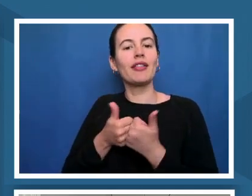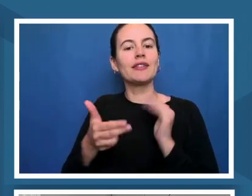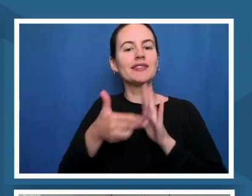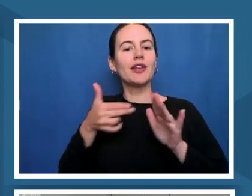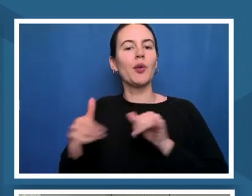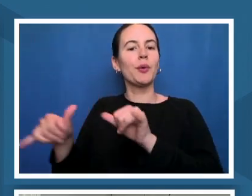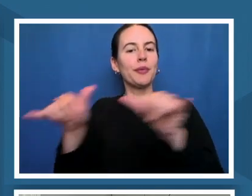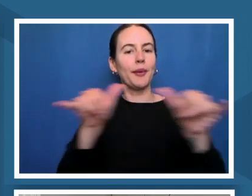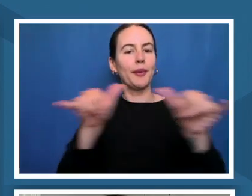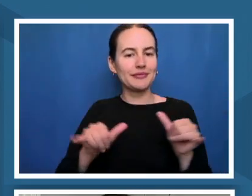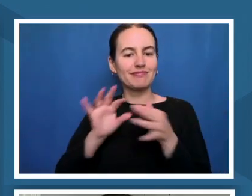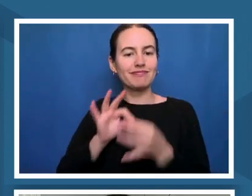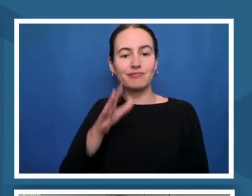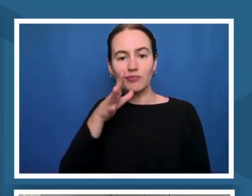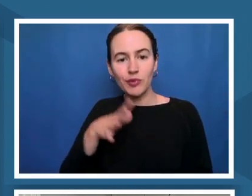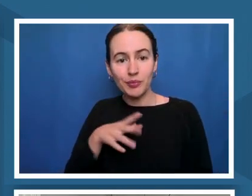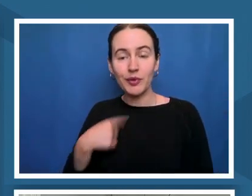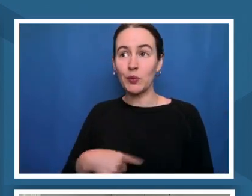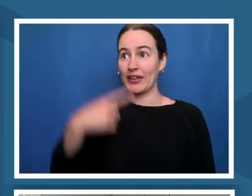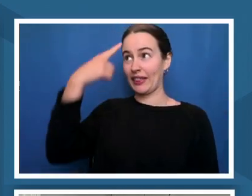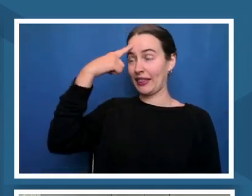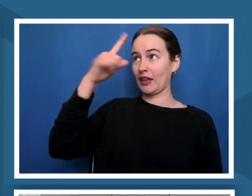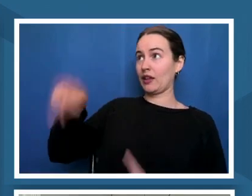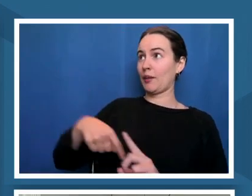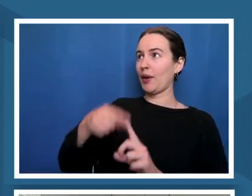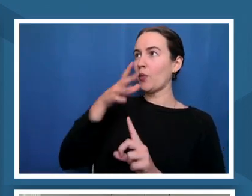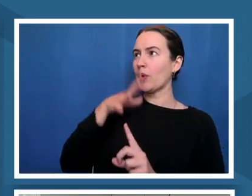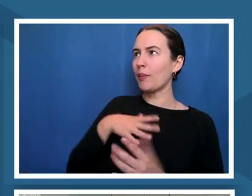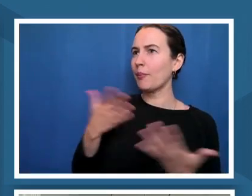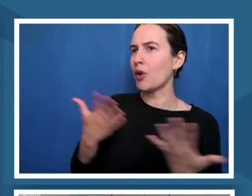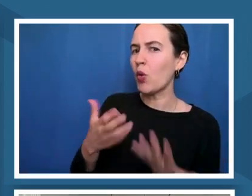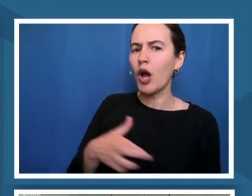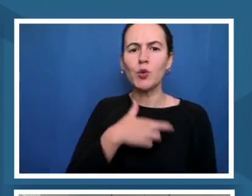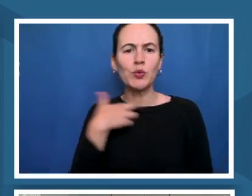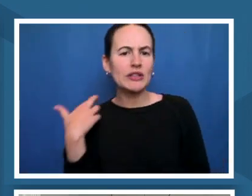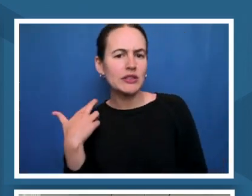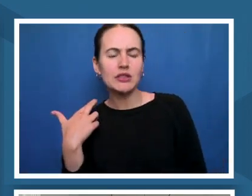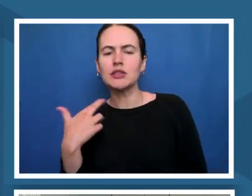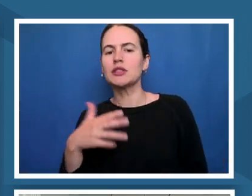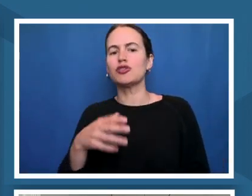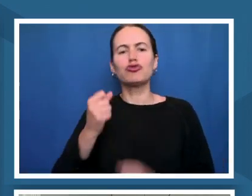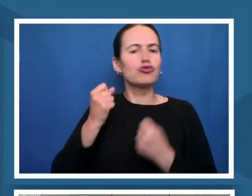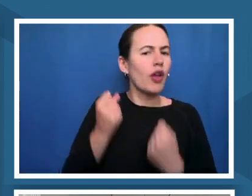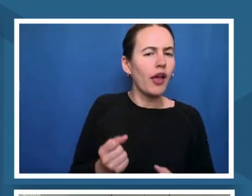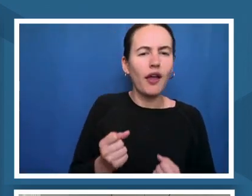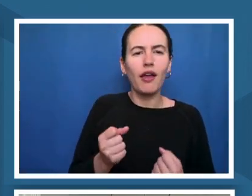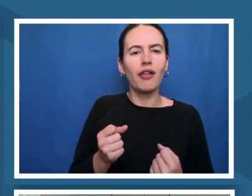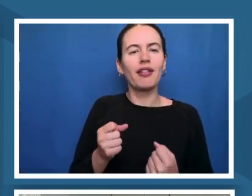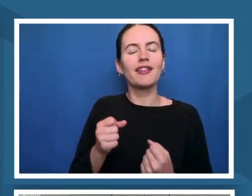what do we think of risk what do we think of strength all those different things so he's painted a picture that